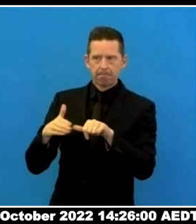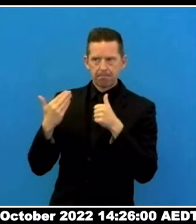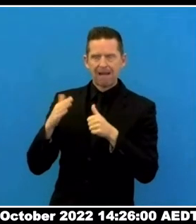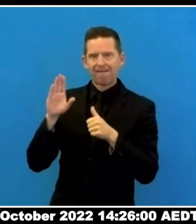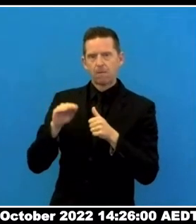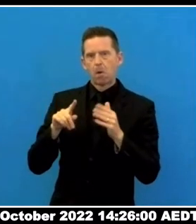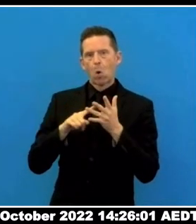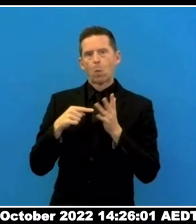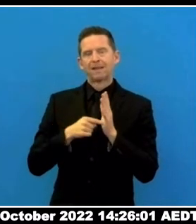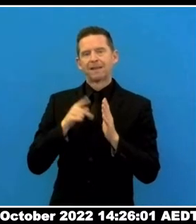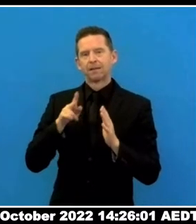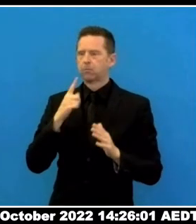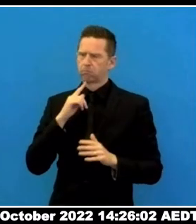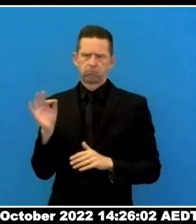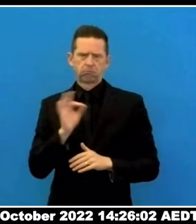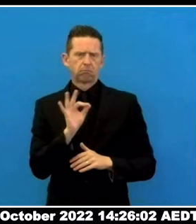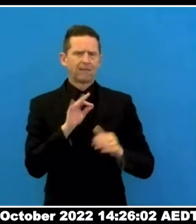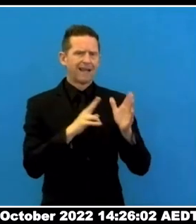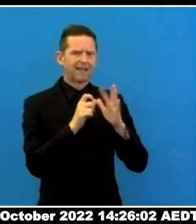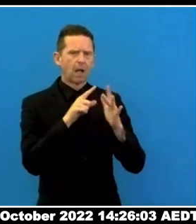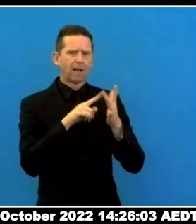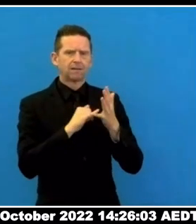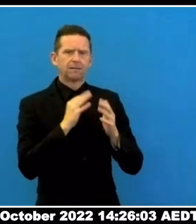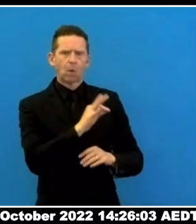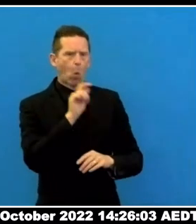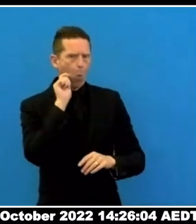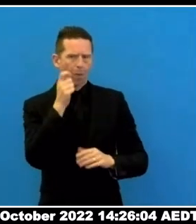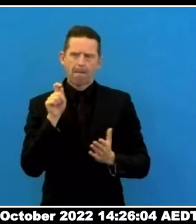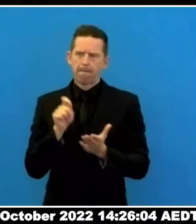which is the NDIS will not fund such large amounts.